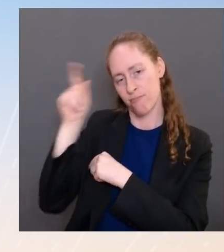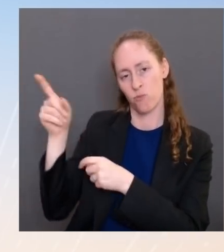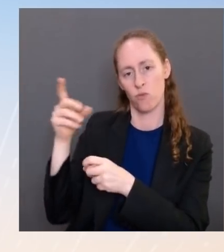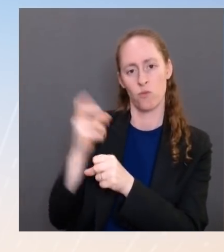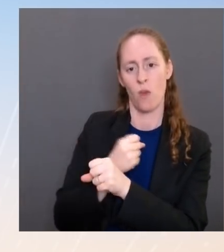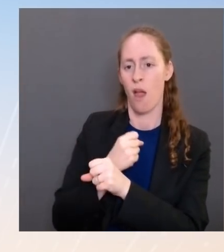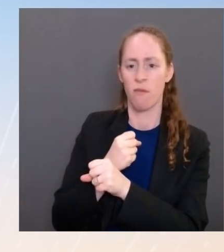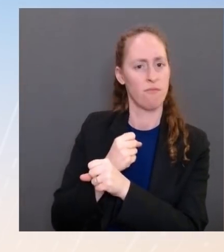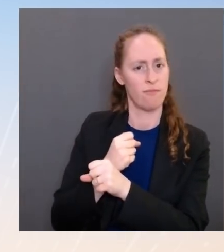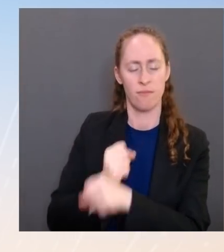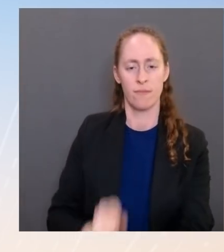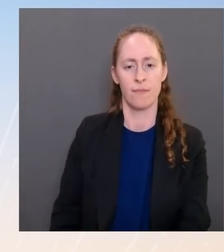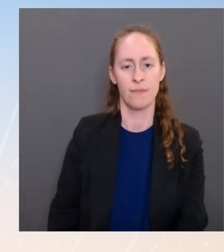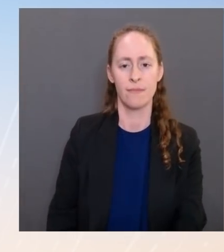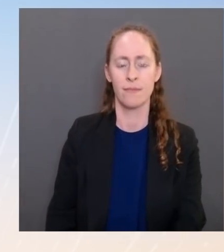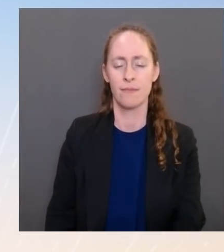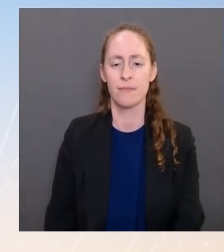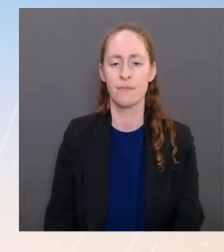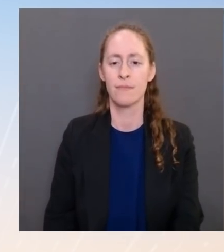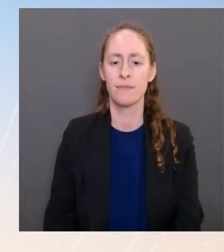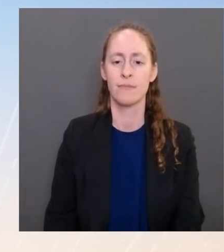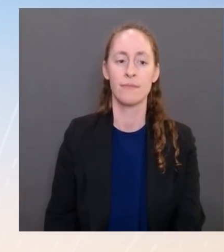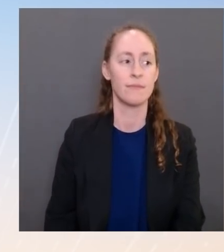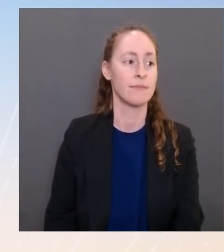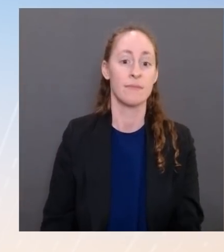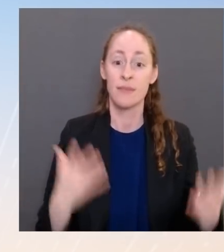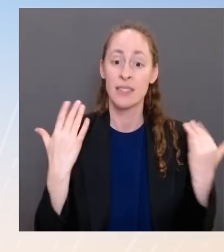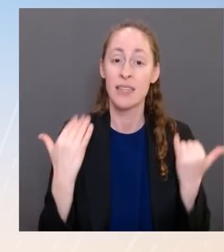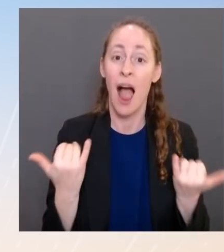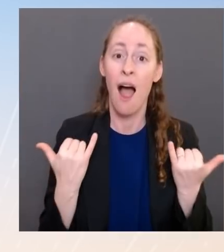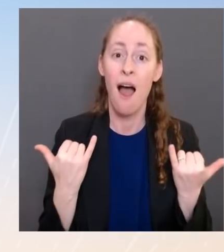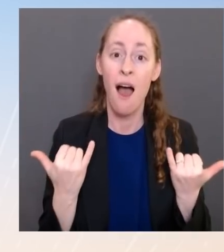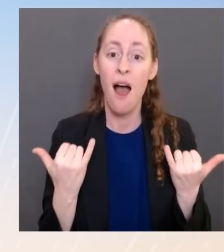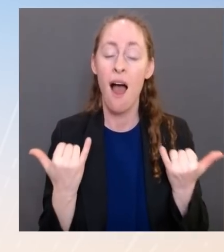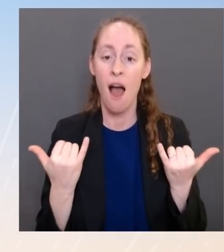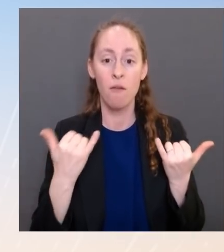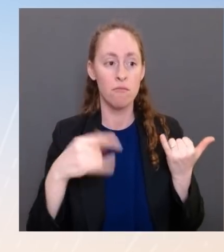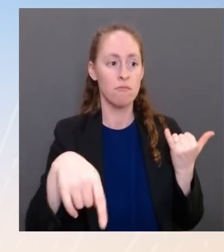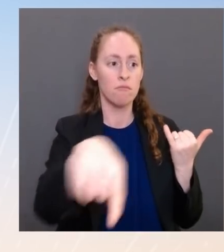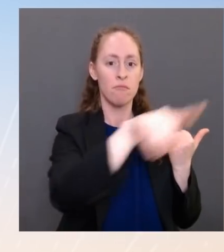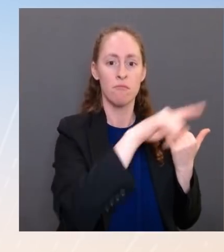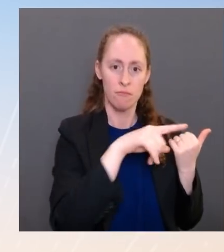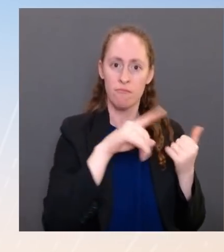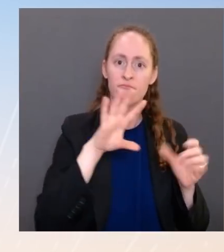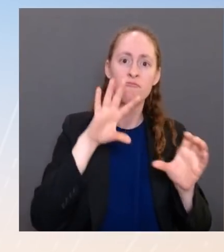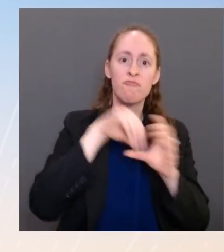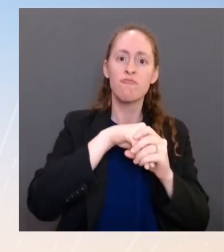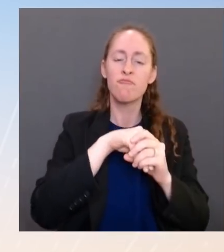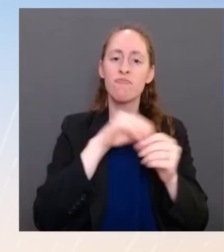and may do the same in the future. The President's ramping up his rhetoric and going after Republicans